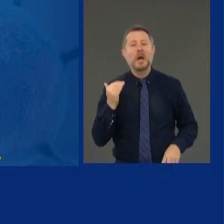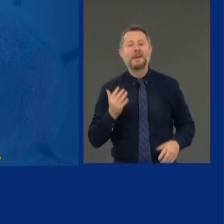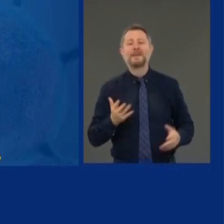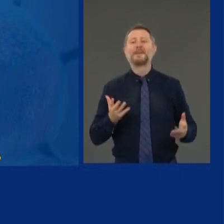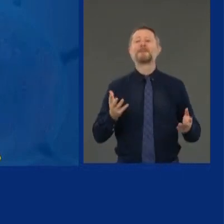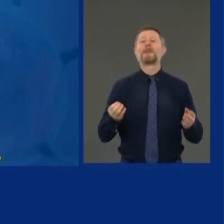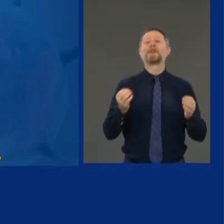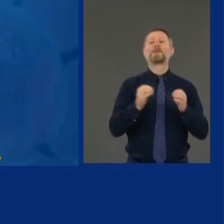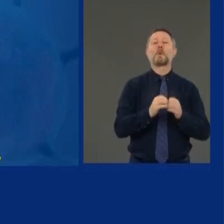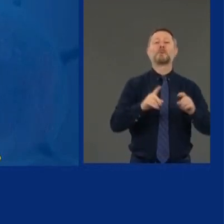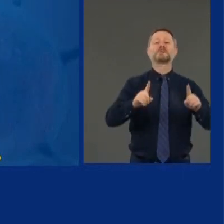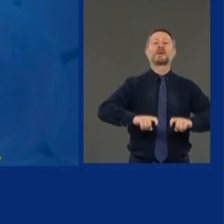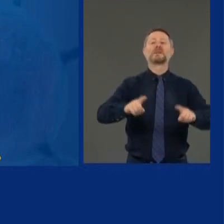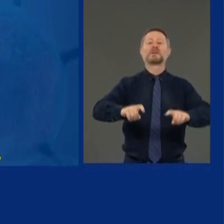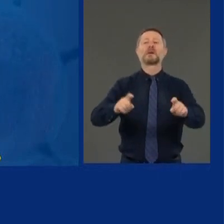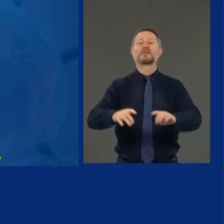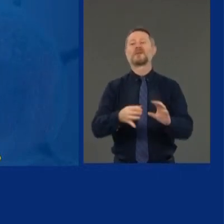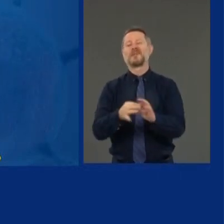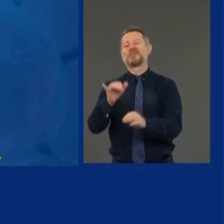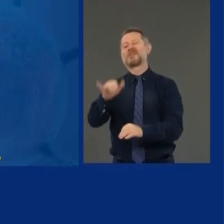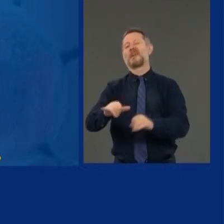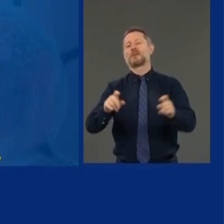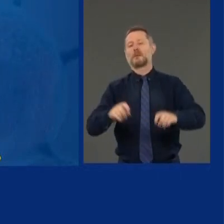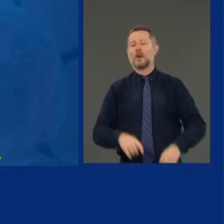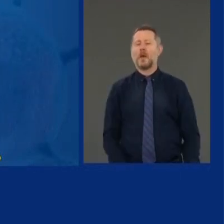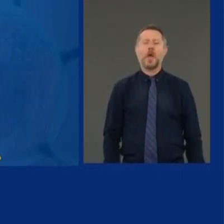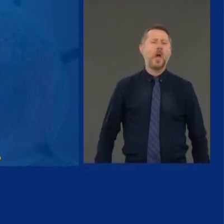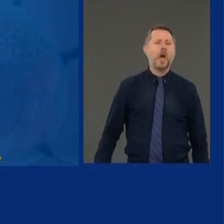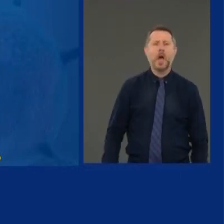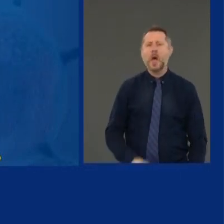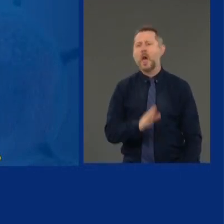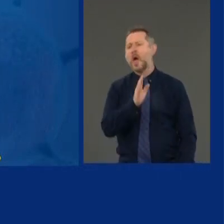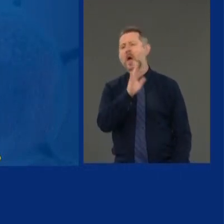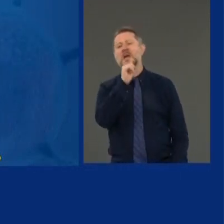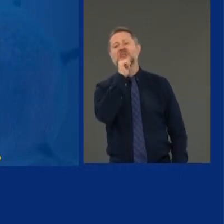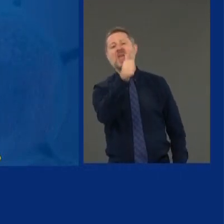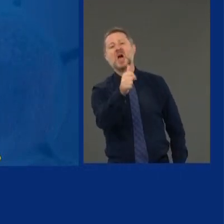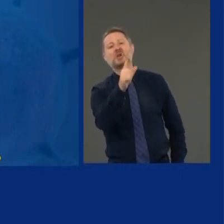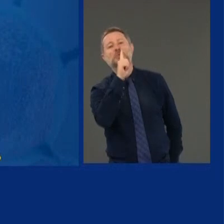YOU HEAR FROM THE FEDERAL GOVERNMENT, THE NUMBERS ARE GOING UP BECAUSE WE'RE DOING